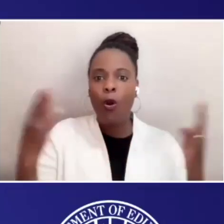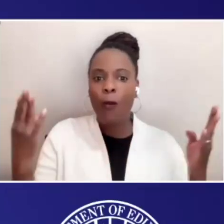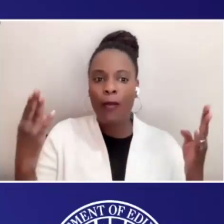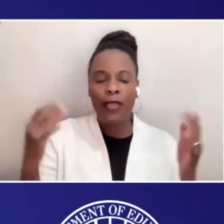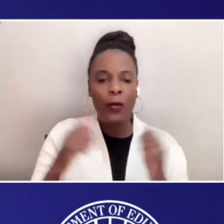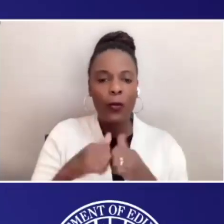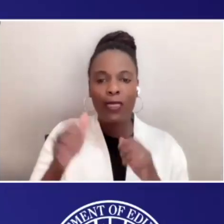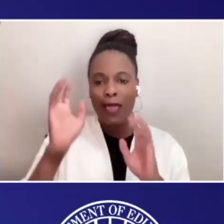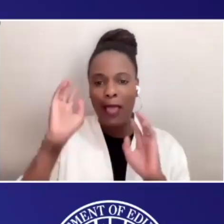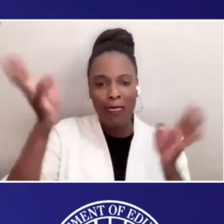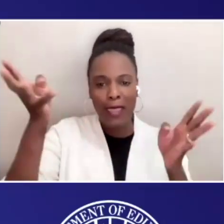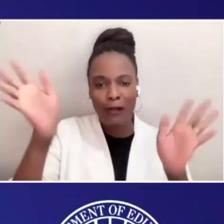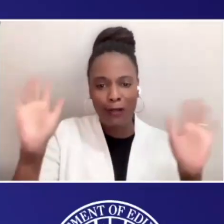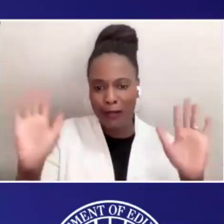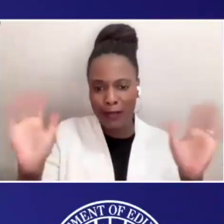forget -- I don't miss that the next time.